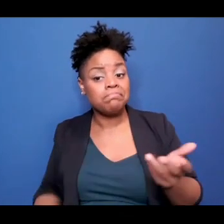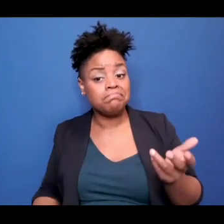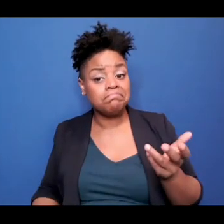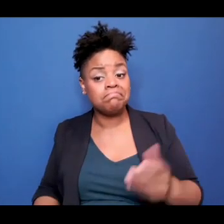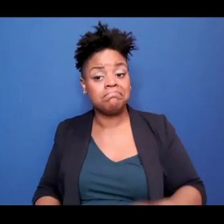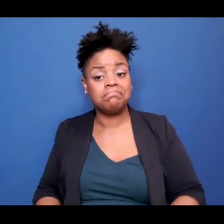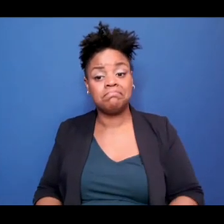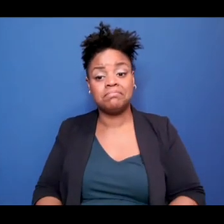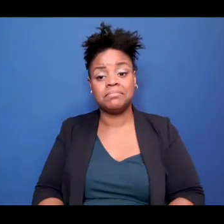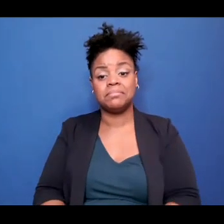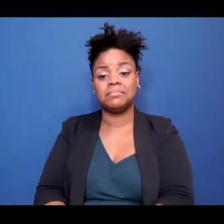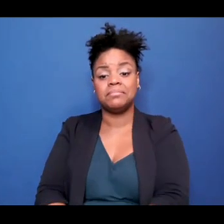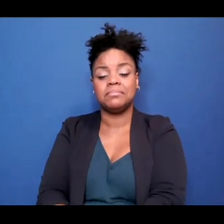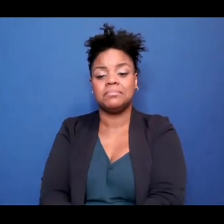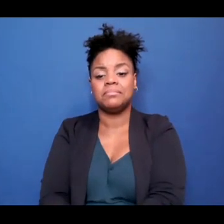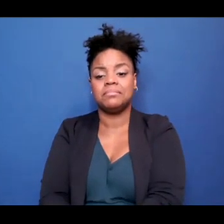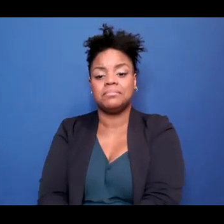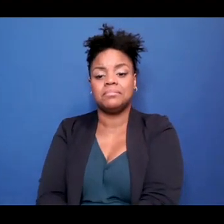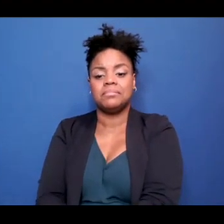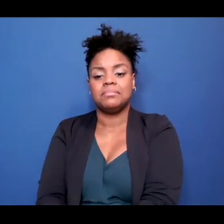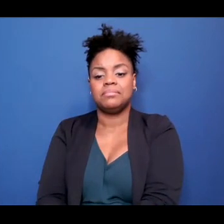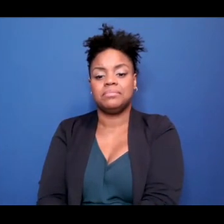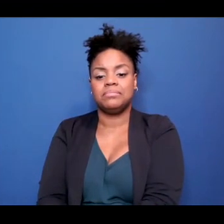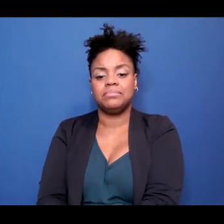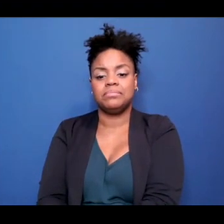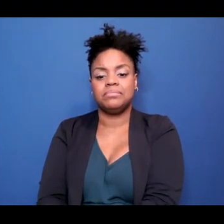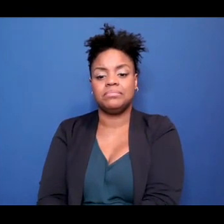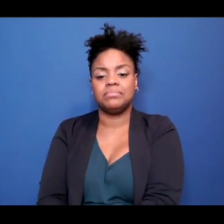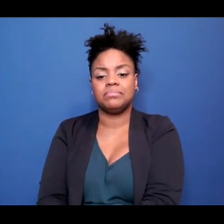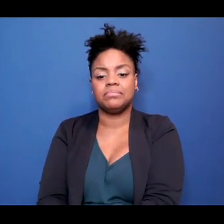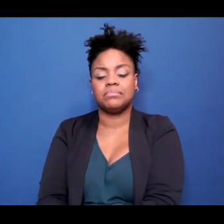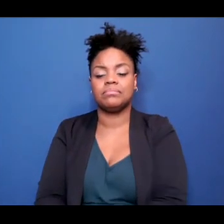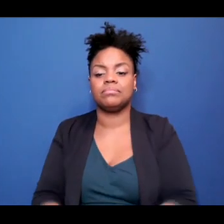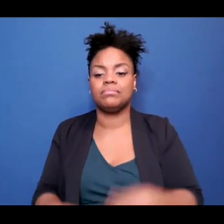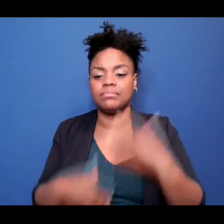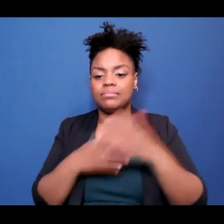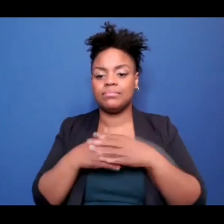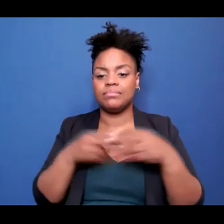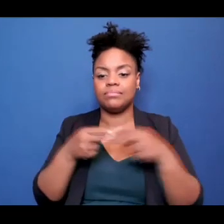THAT WOULD BENEFIT EVERYONE. NEXT SLIDE.